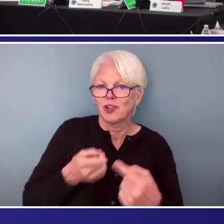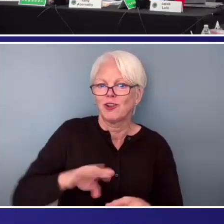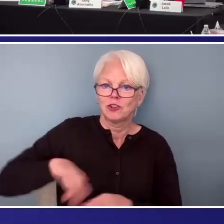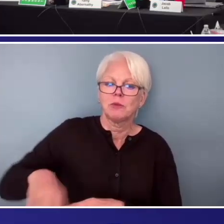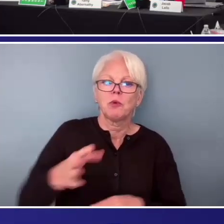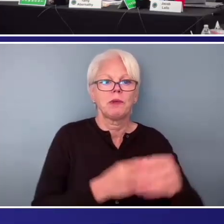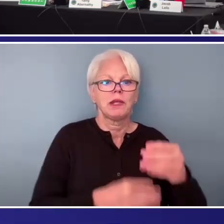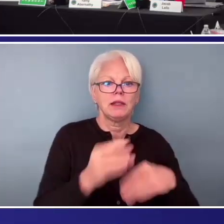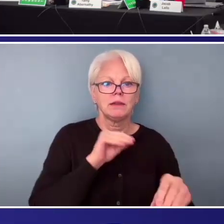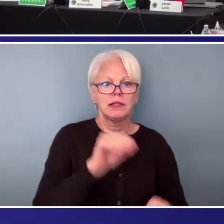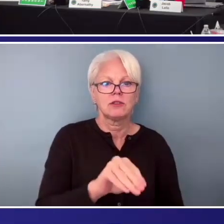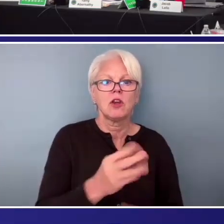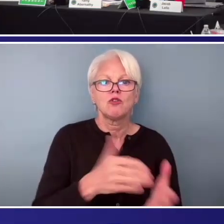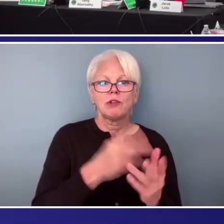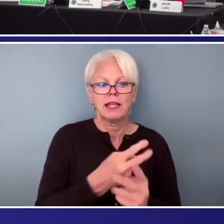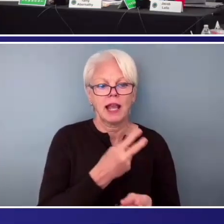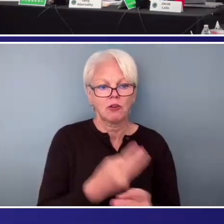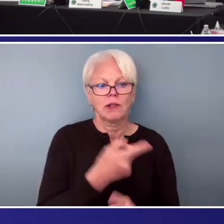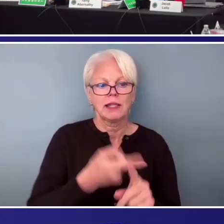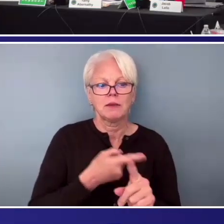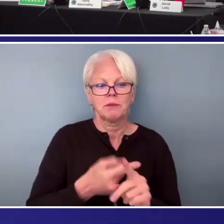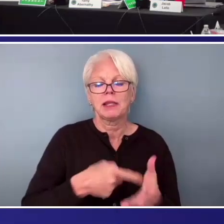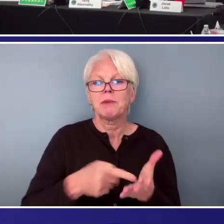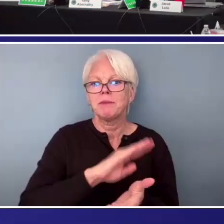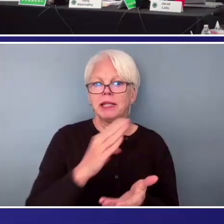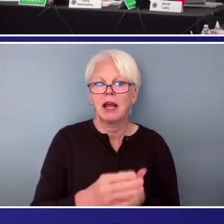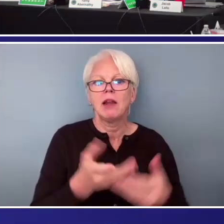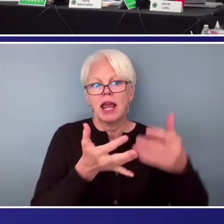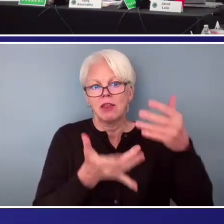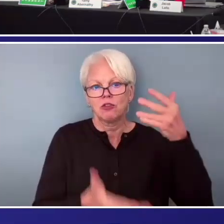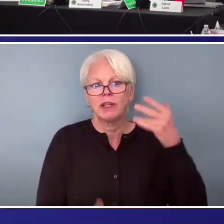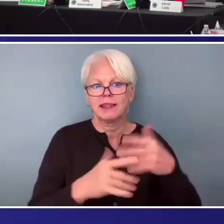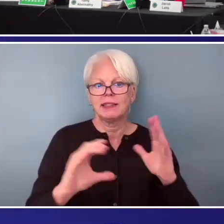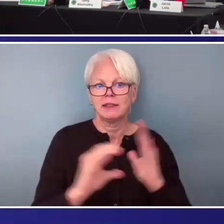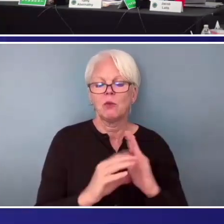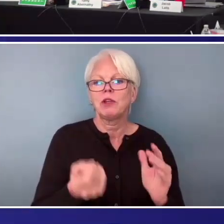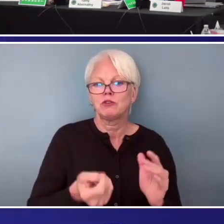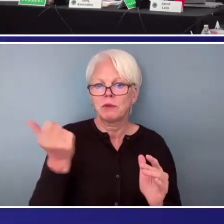We calculate the monthly payment amount. And throughout the rest of the section, we've removed the reference to partial